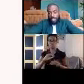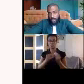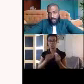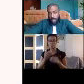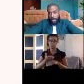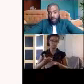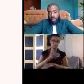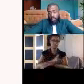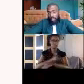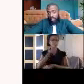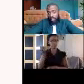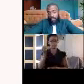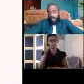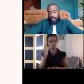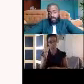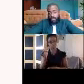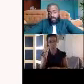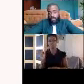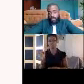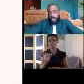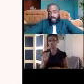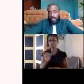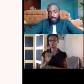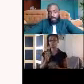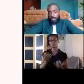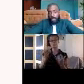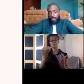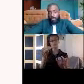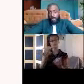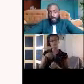and the public that you serve will be better for it.